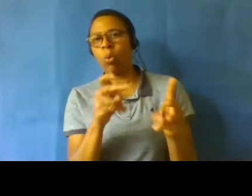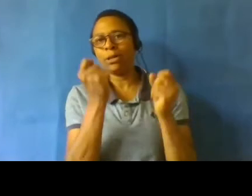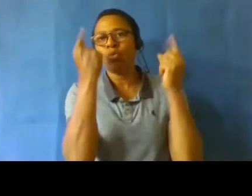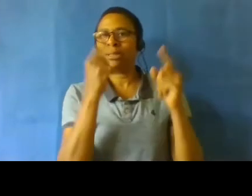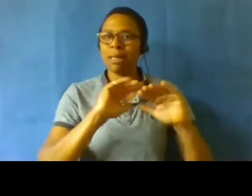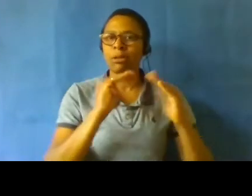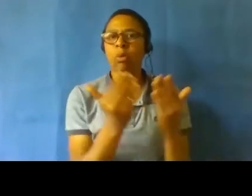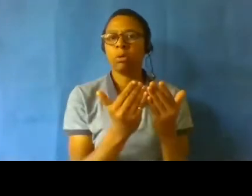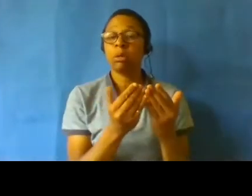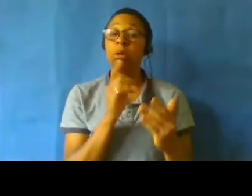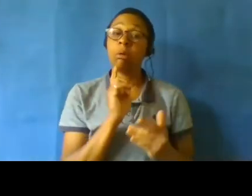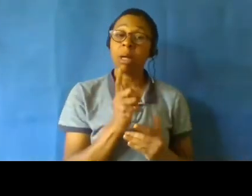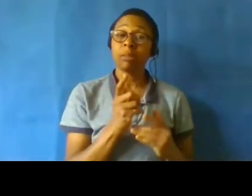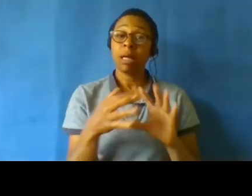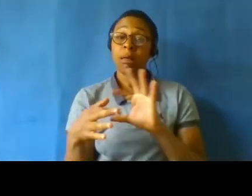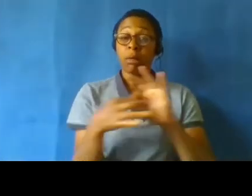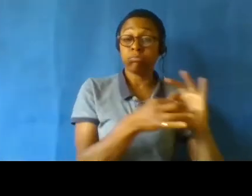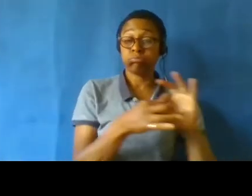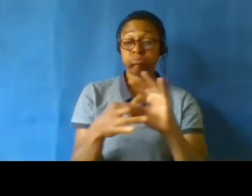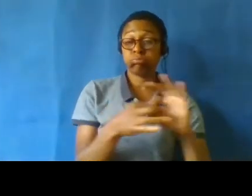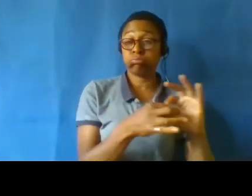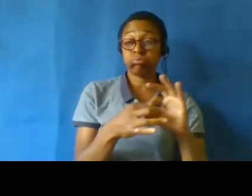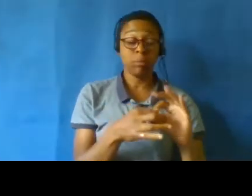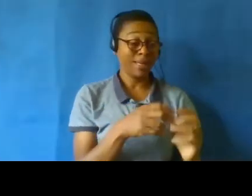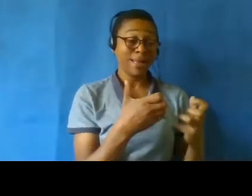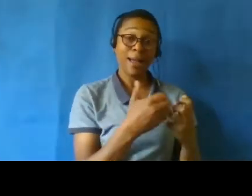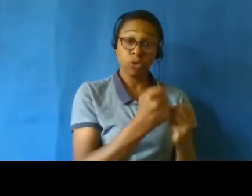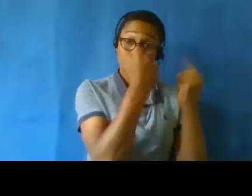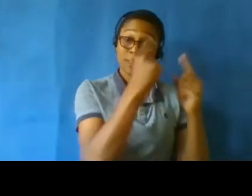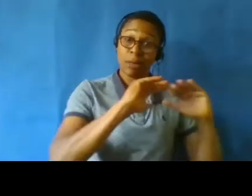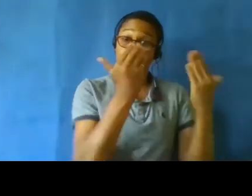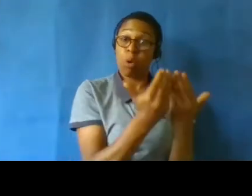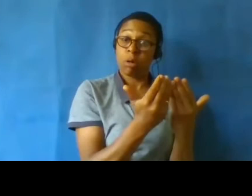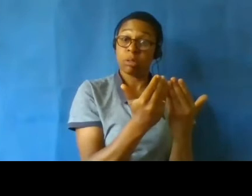relationality with the world around us it is a more horizontal axis of being